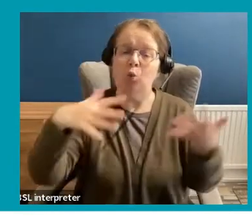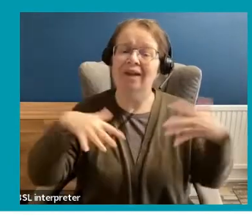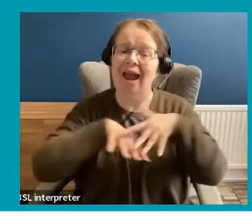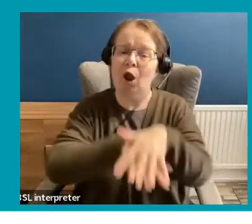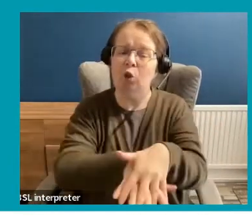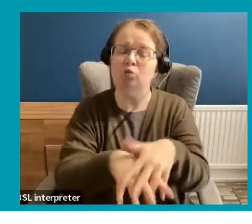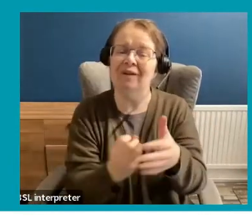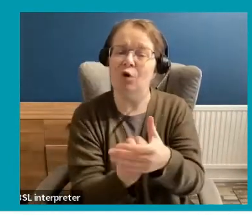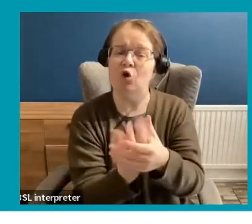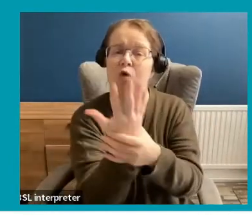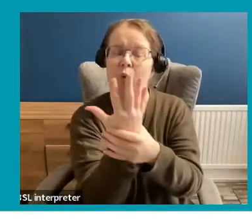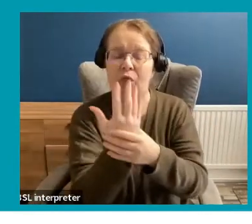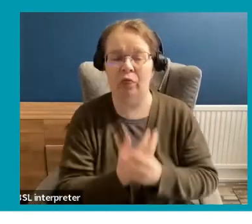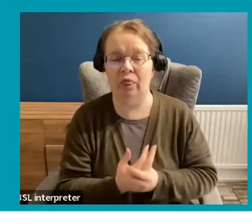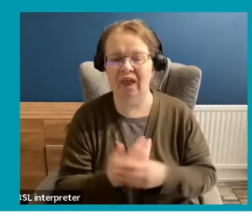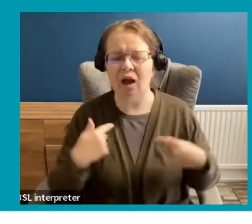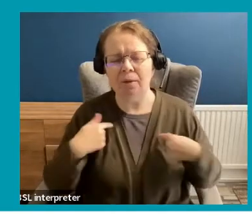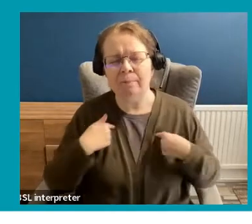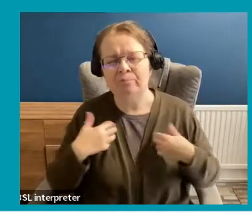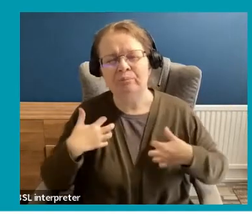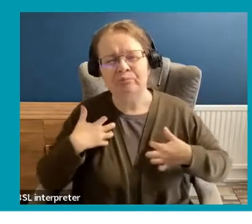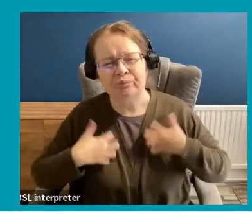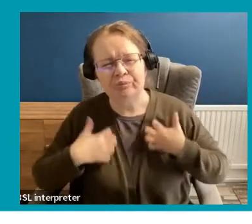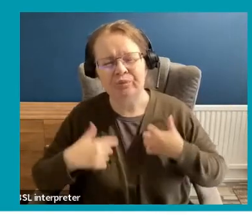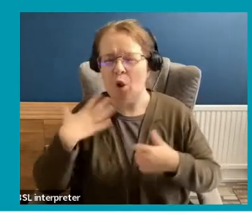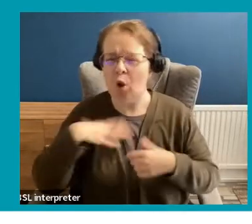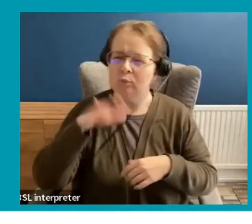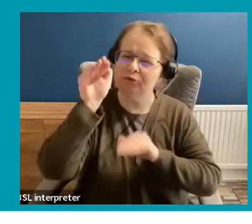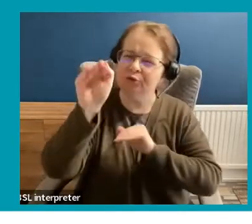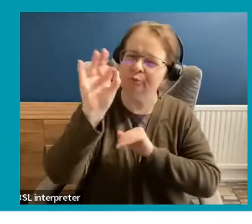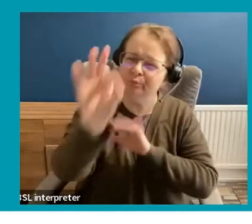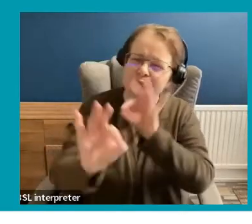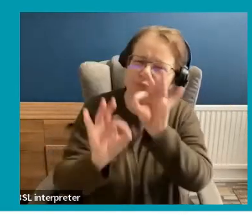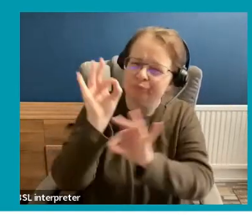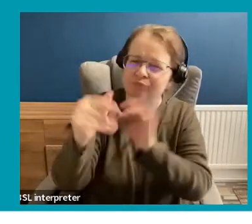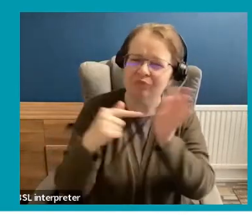And I'm really interested to exploit with Toby today about the intersection between